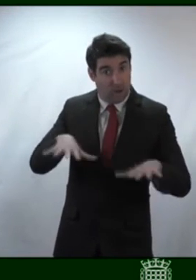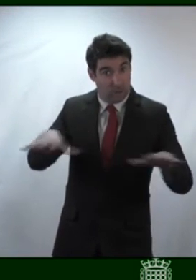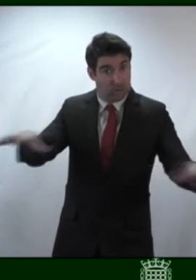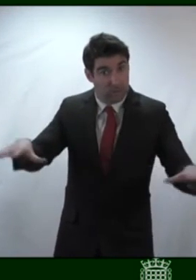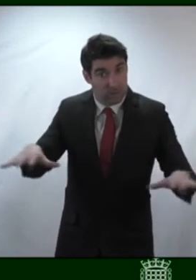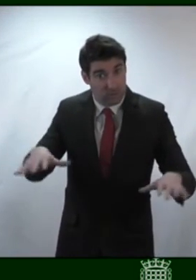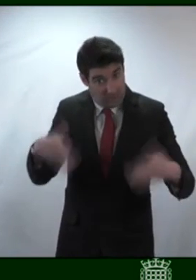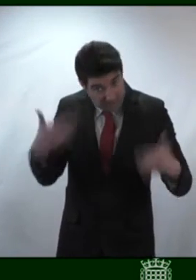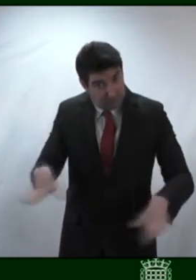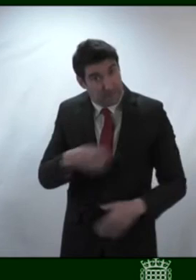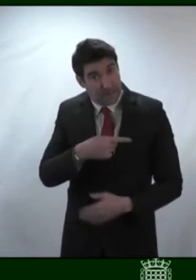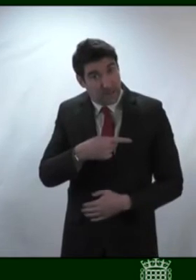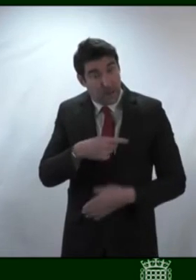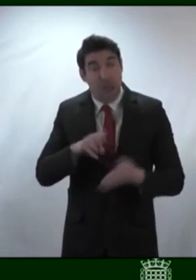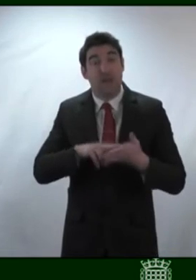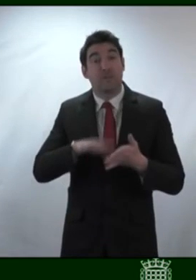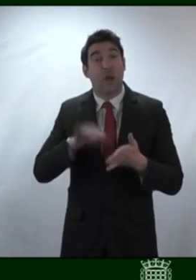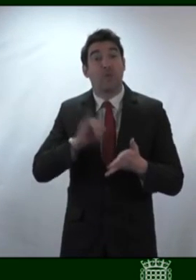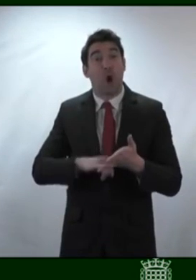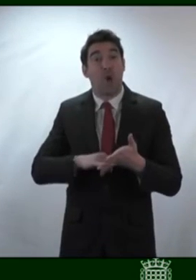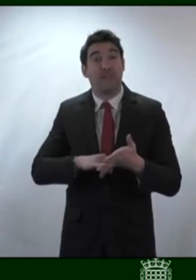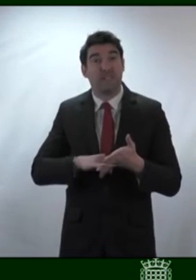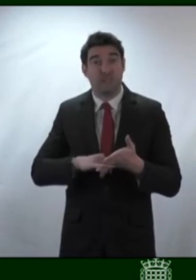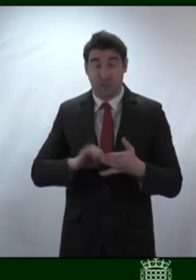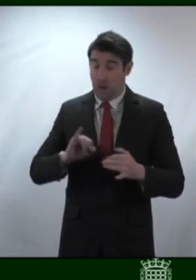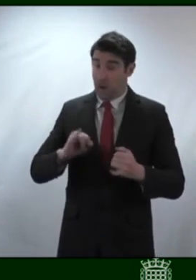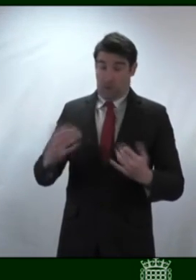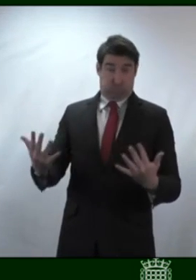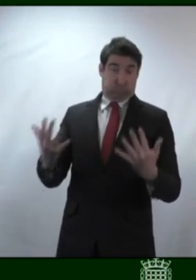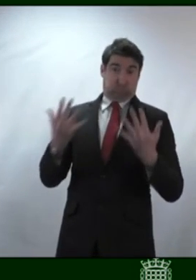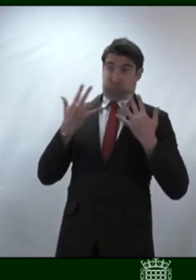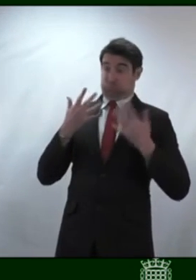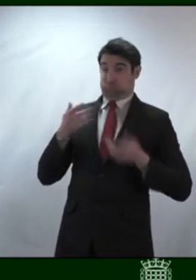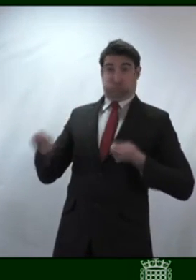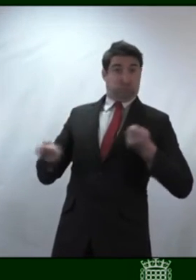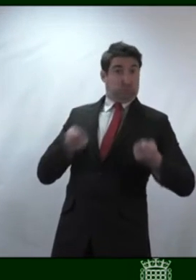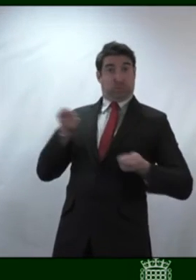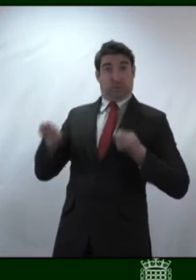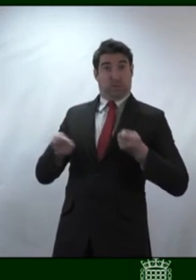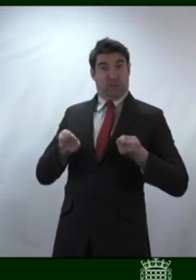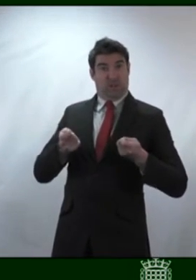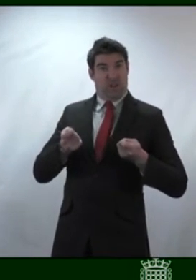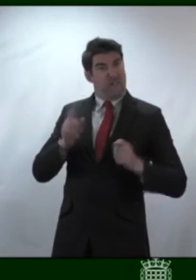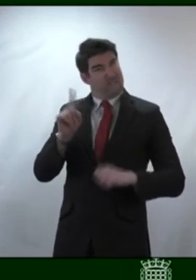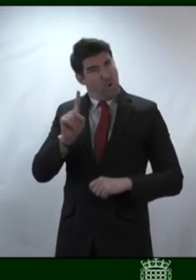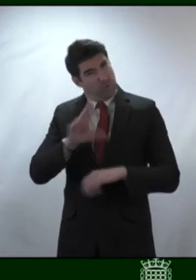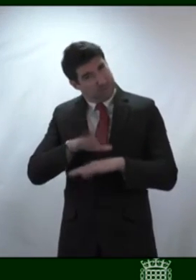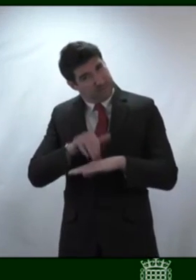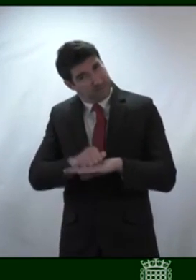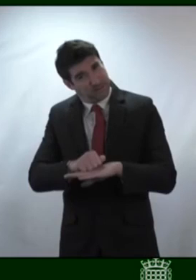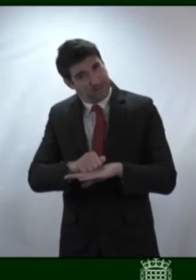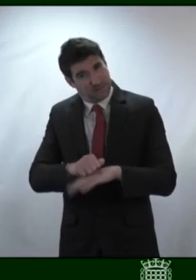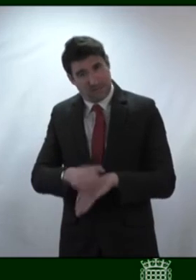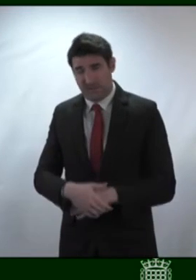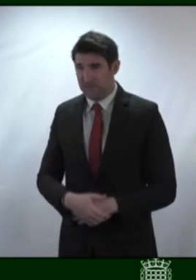pressure on the NHS? What is the impact? >> The Prime Minister I wish the right hon. and learned Gentleman had had the guts just to say what he really